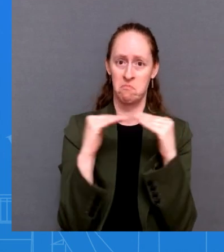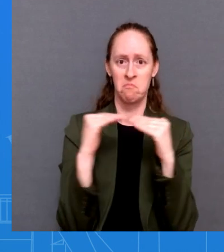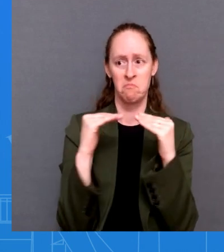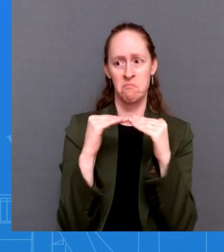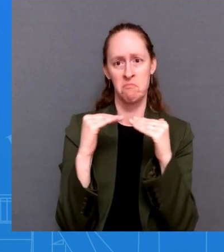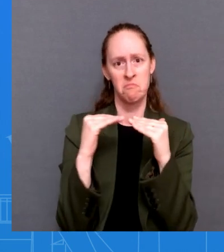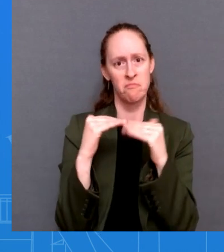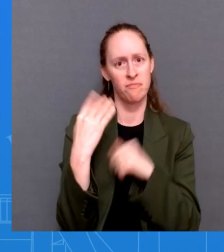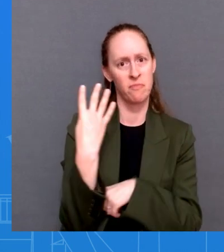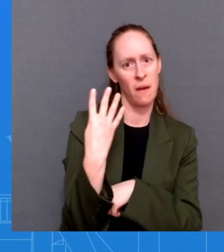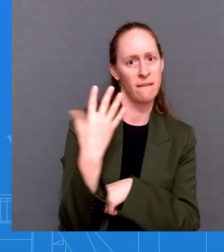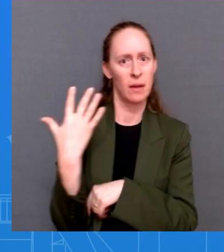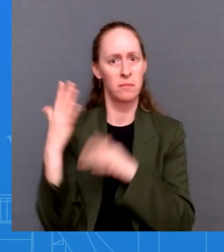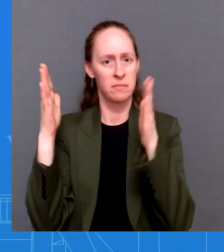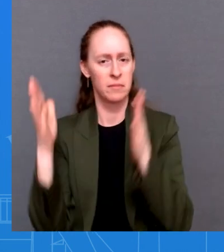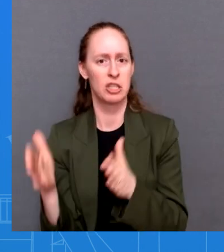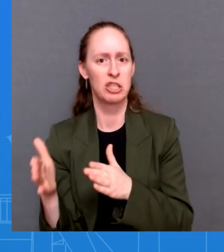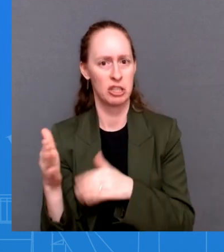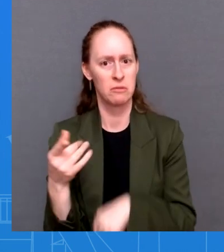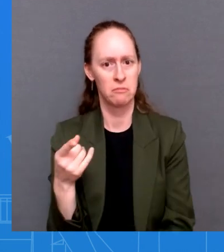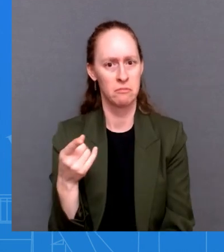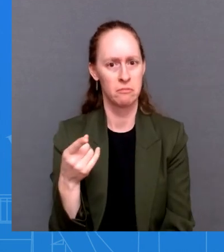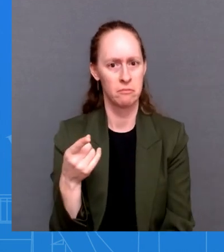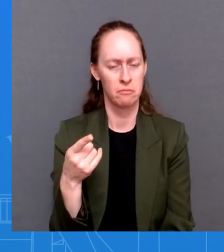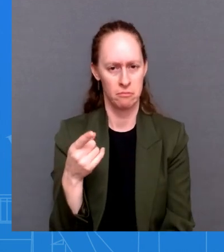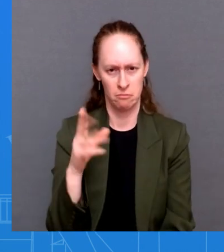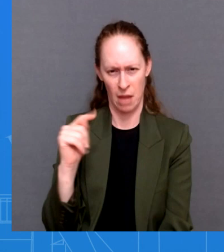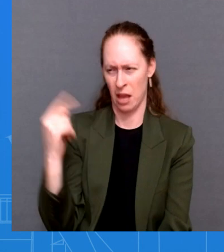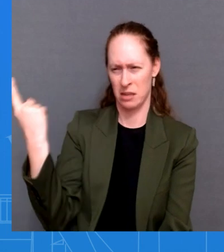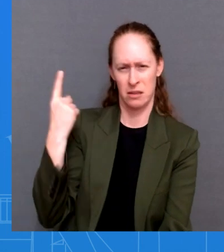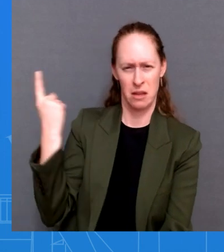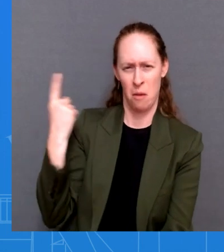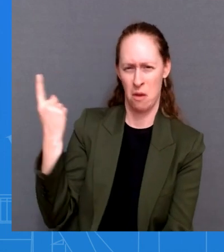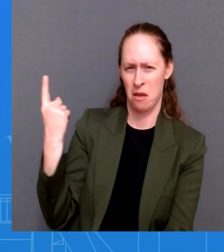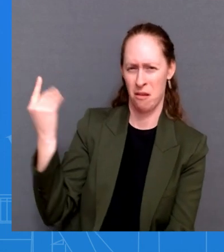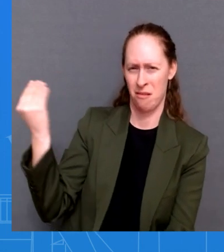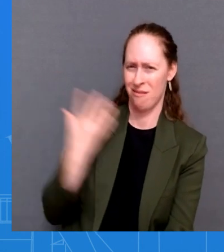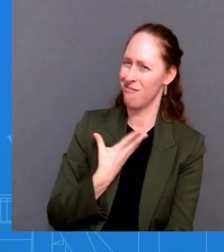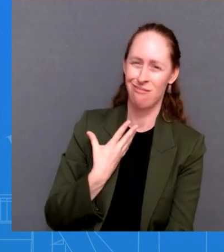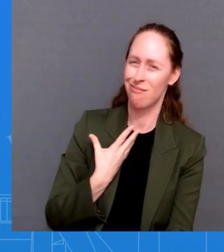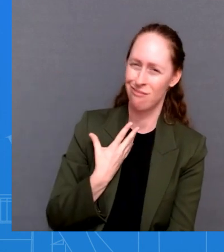where they said exactly that there's been 3 to 4 doses. And some people are saying one of the issues